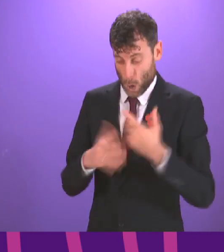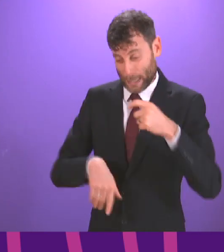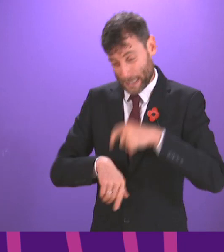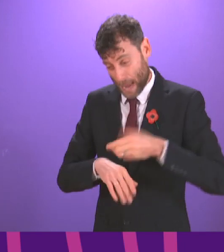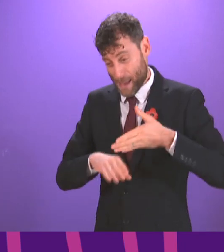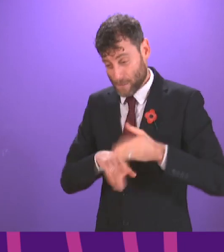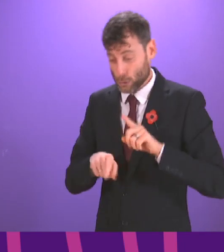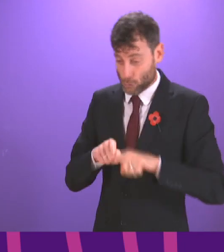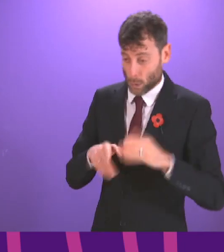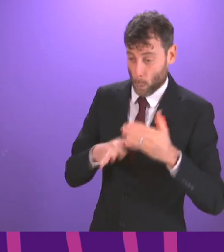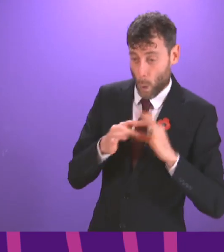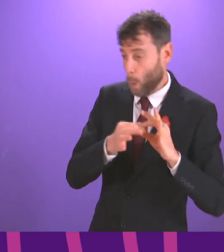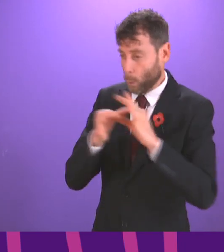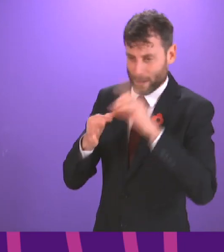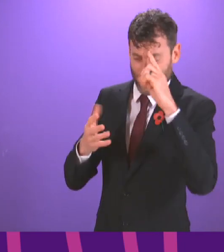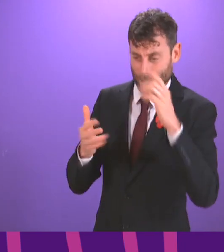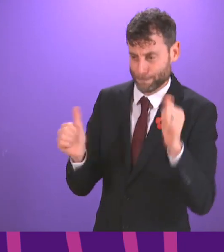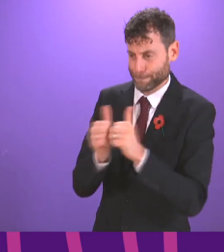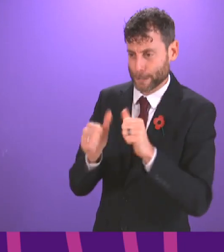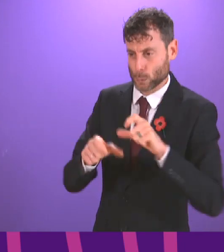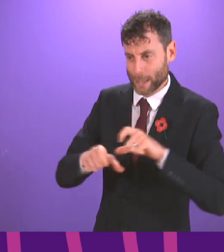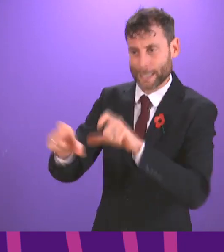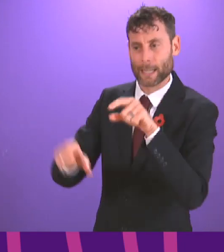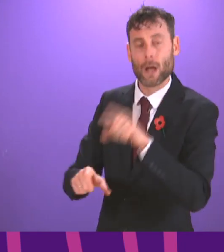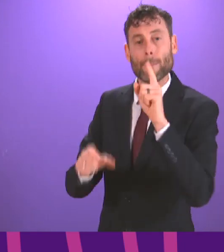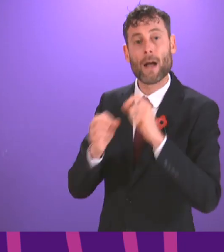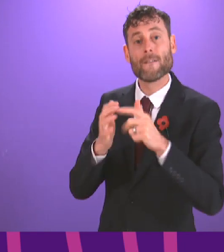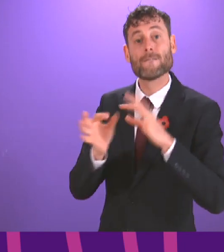and effort working with others to secure BiFab. But for that, BiFab would have closed three